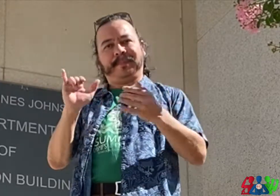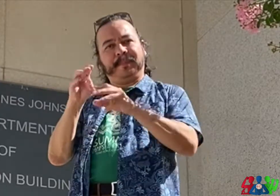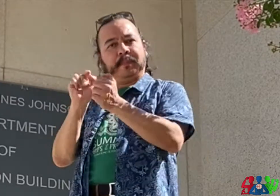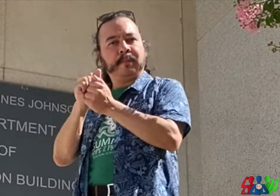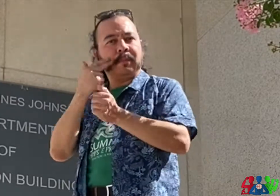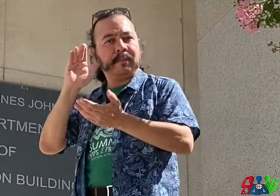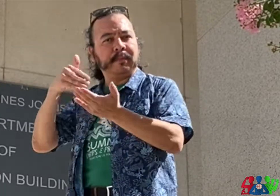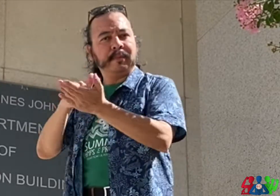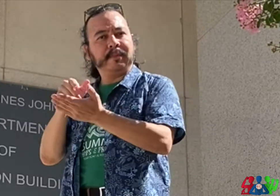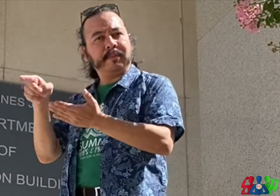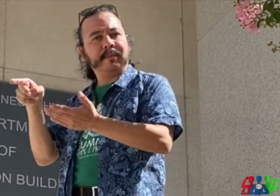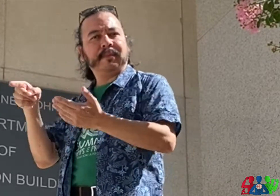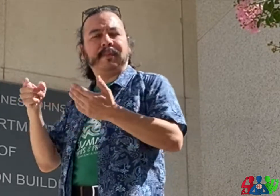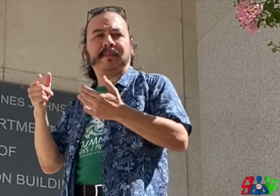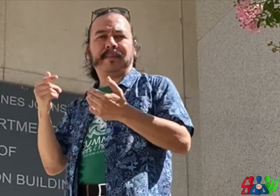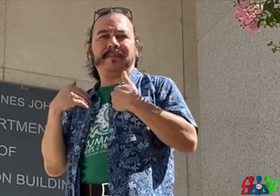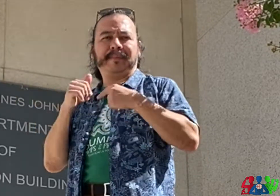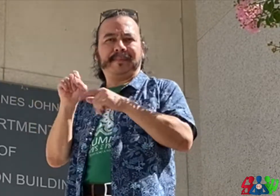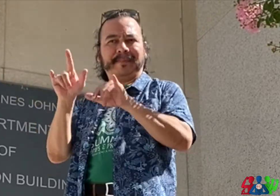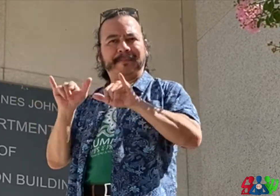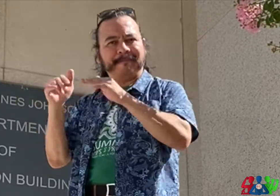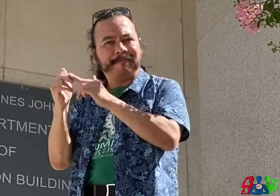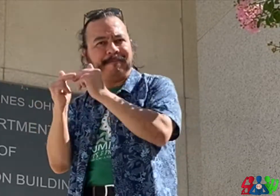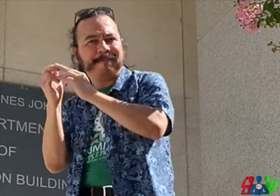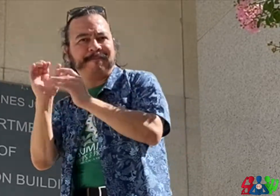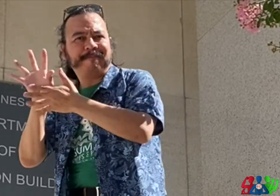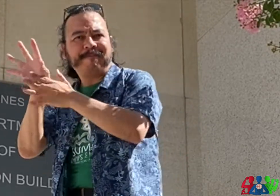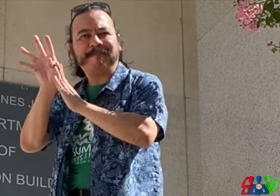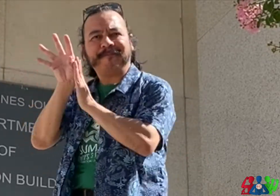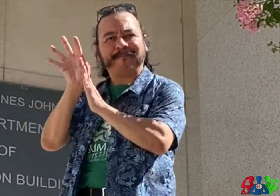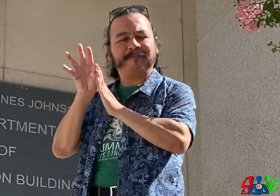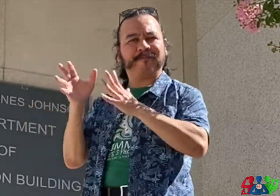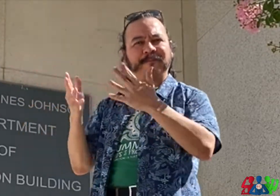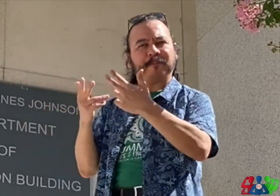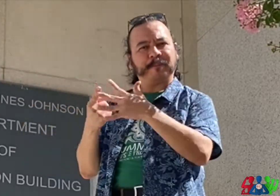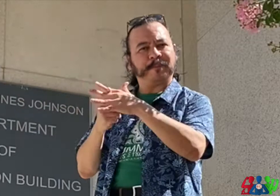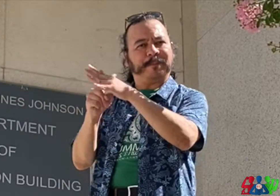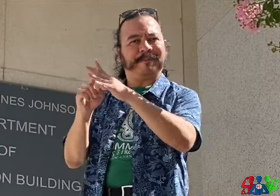Laurent Clerc National Deaf Education Center developed ASL Standards in its video development in its budding.